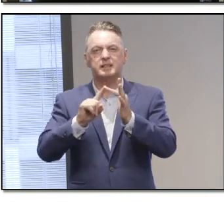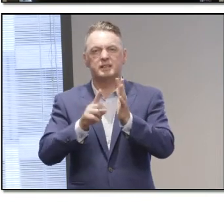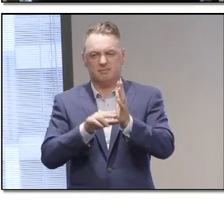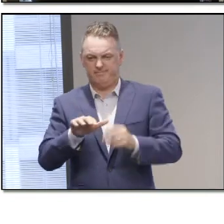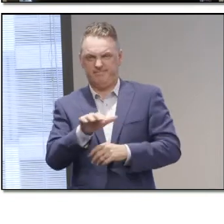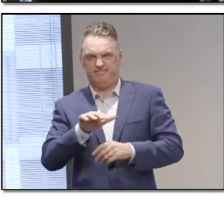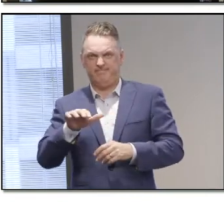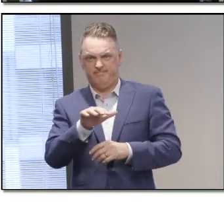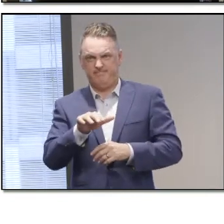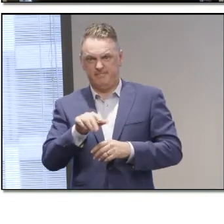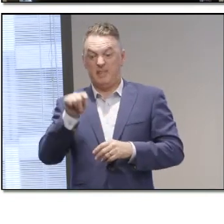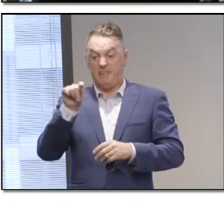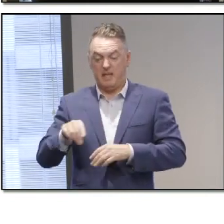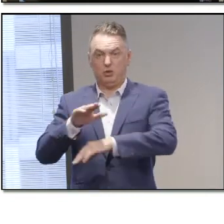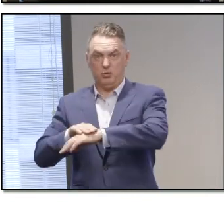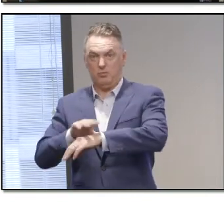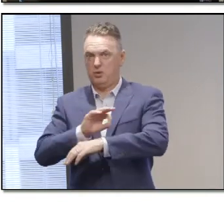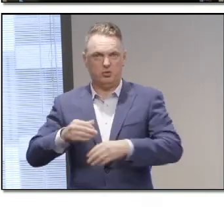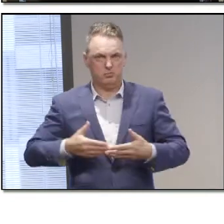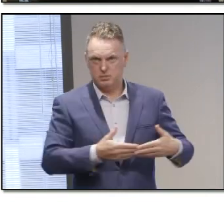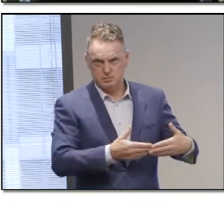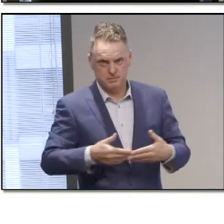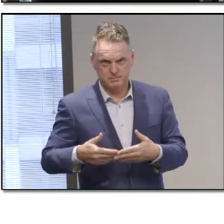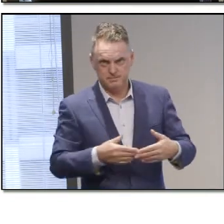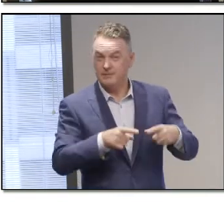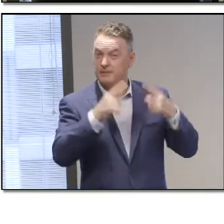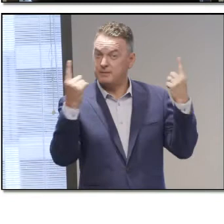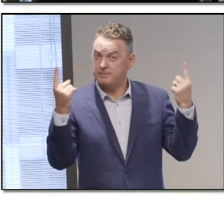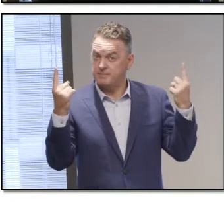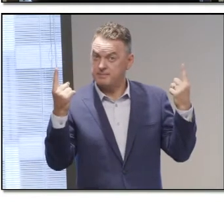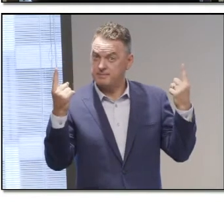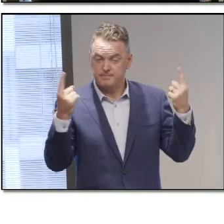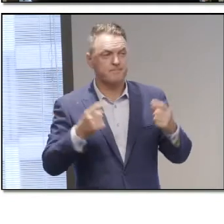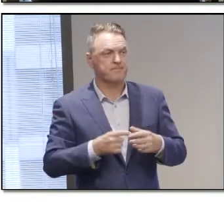affect the sperm not exposures in-utero so this is a maternal phenomenon.